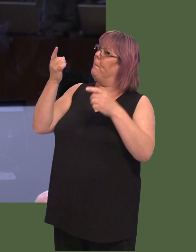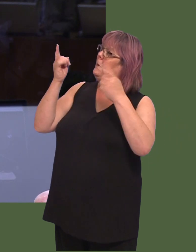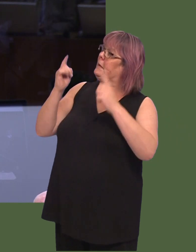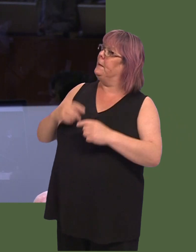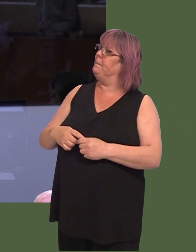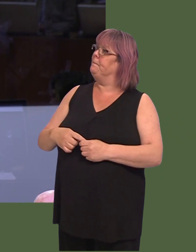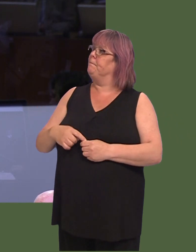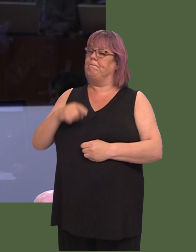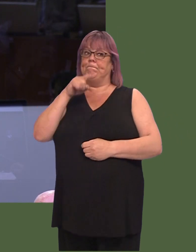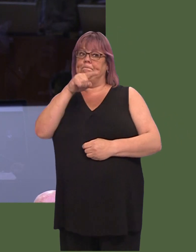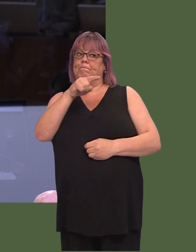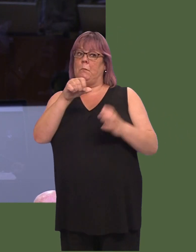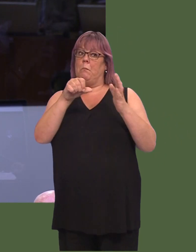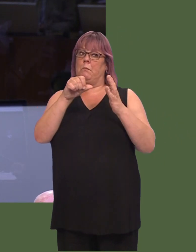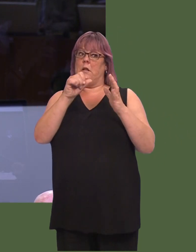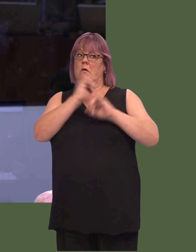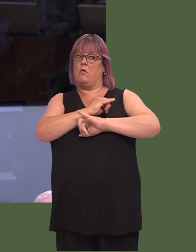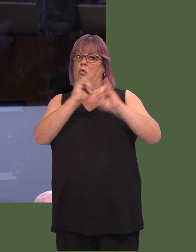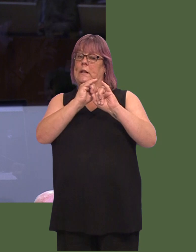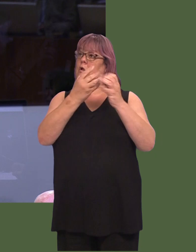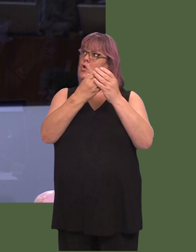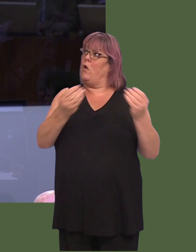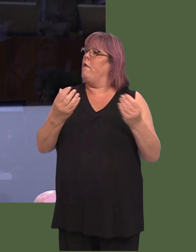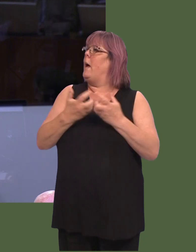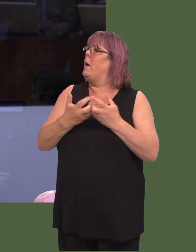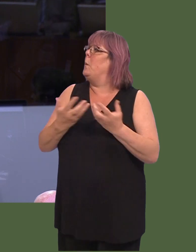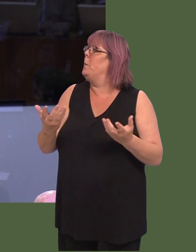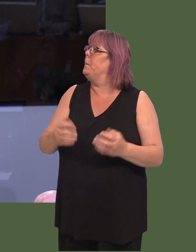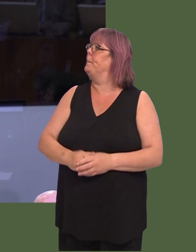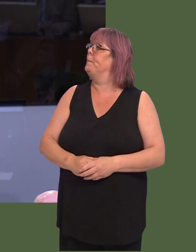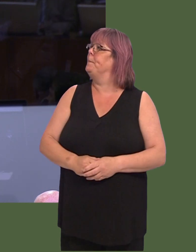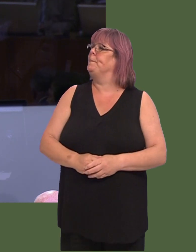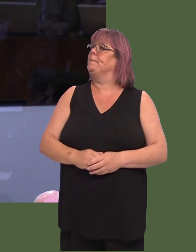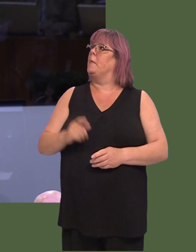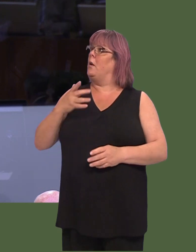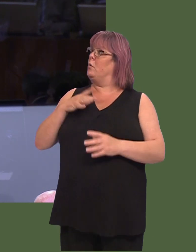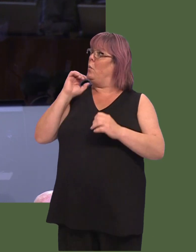So, can I ask, First Minister: what are you doing to solve this crisis in Wales?